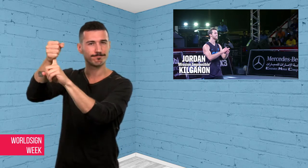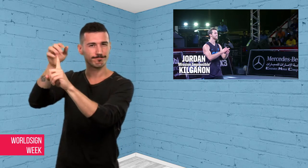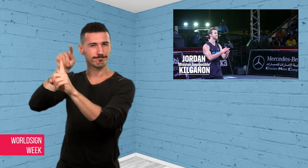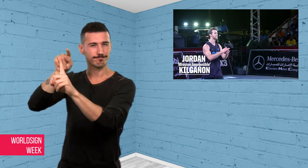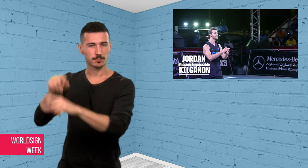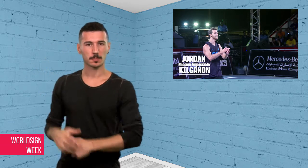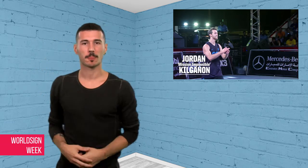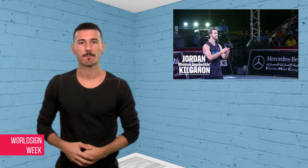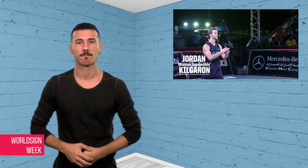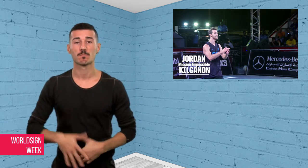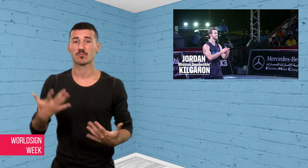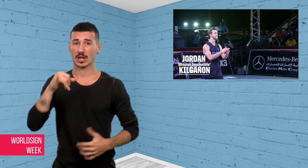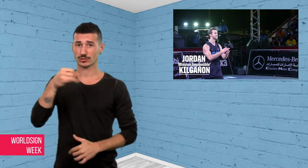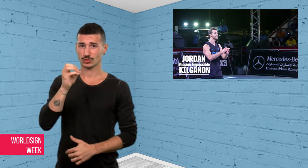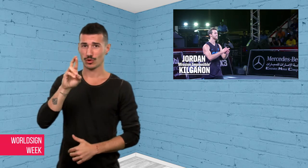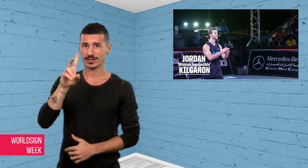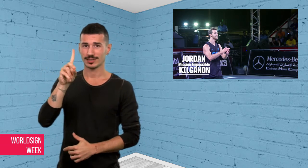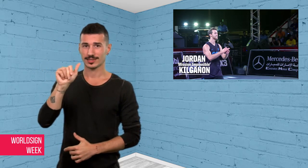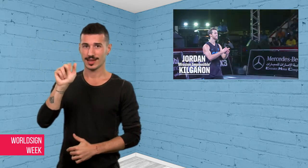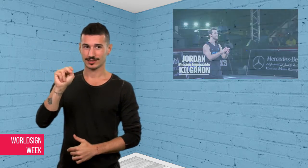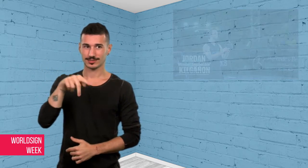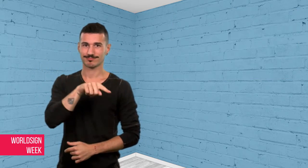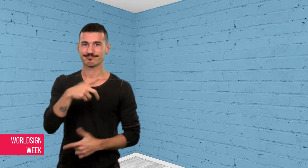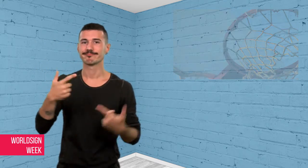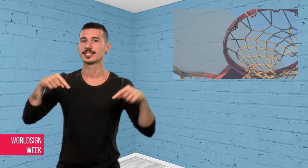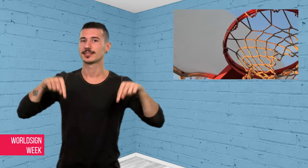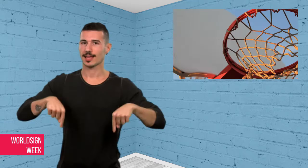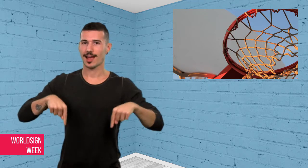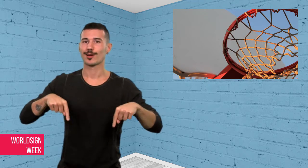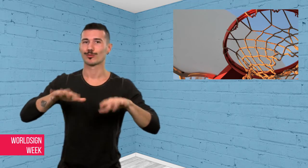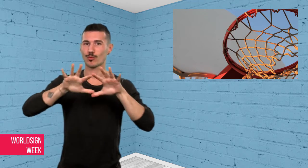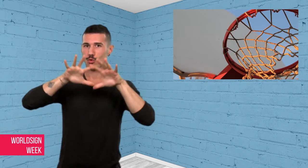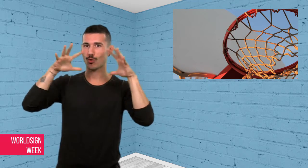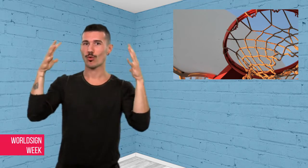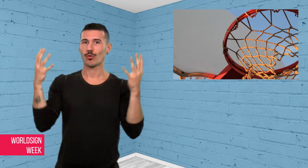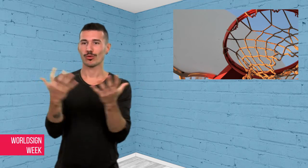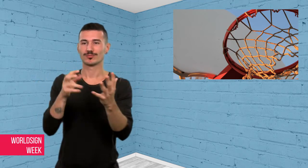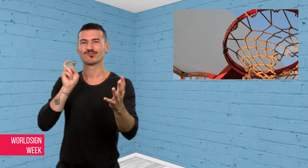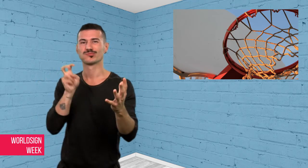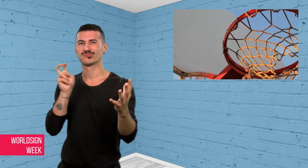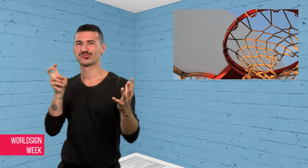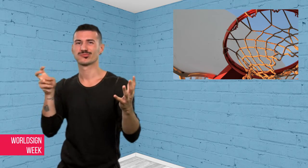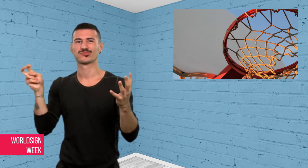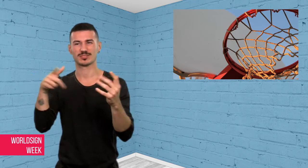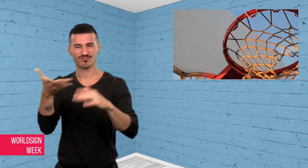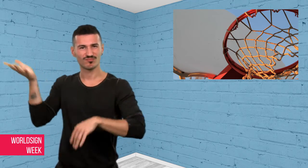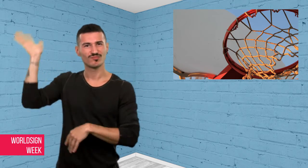He became so good, his dream of becoming